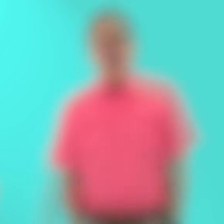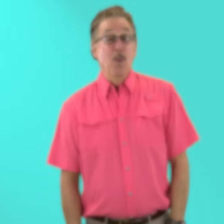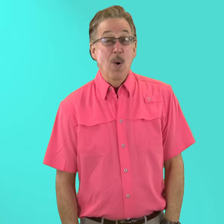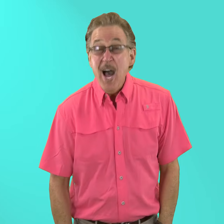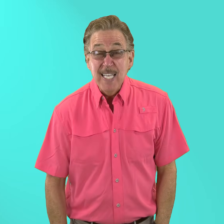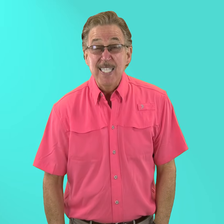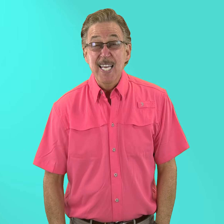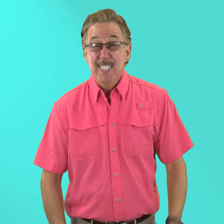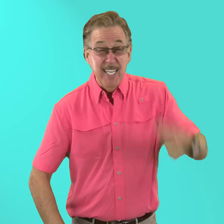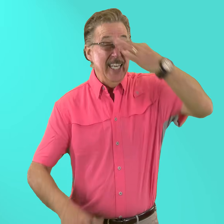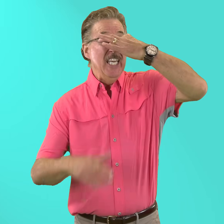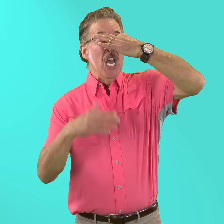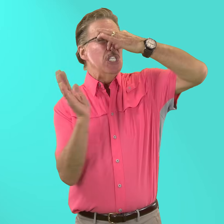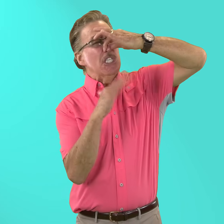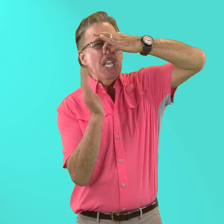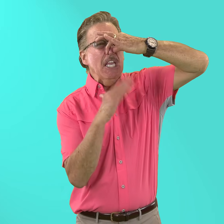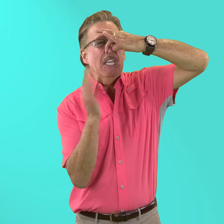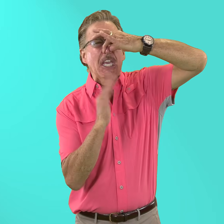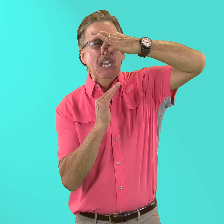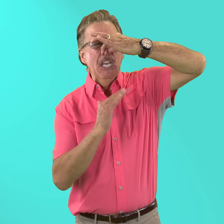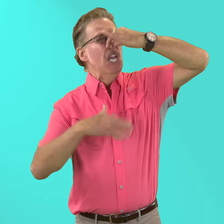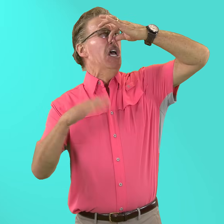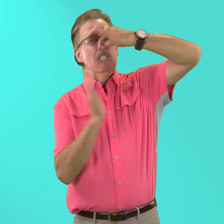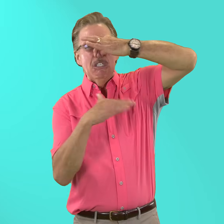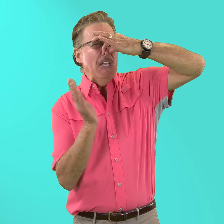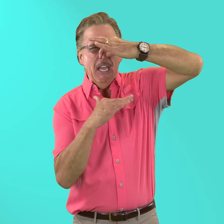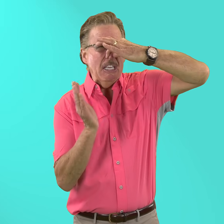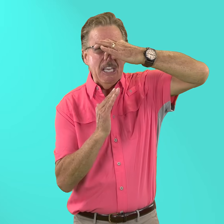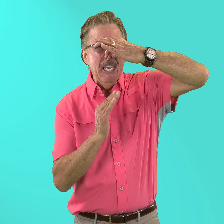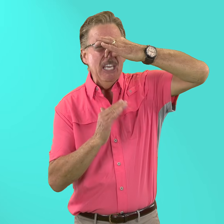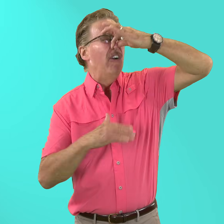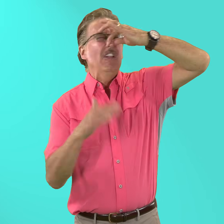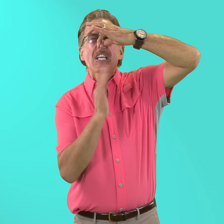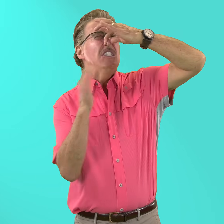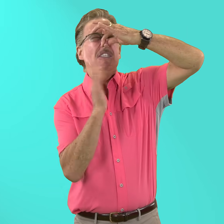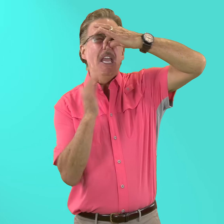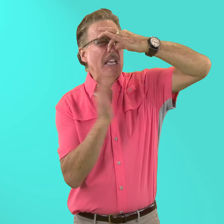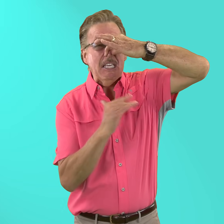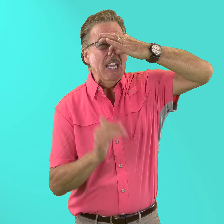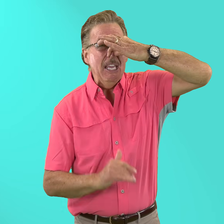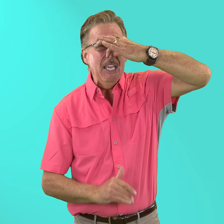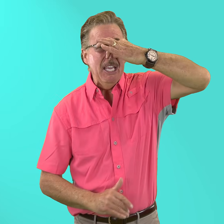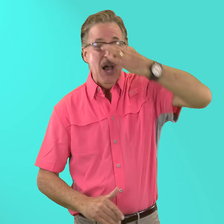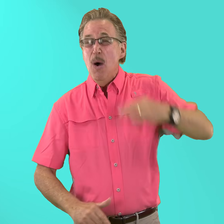Y y says /y/ stinky, stinky, stinky